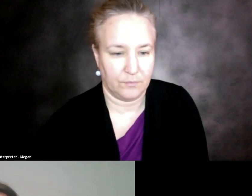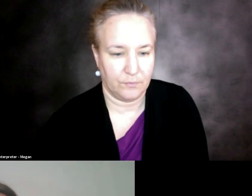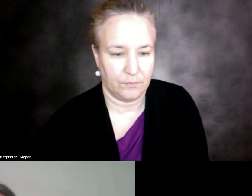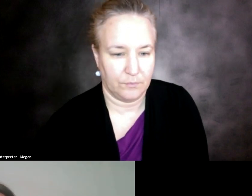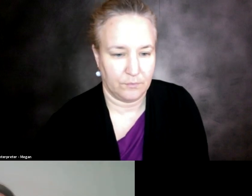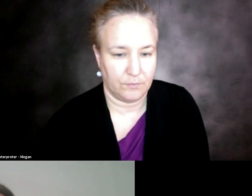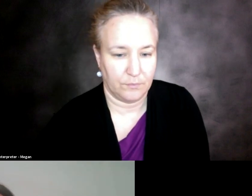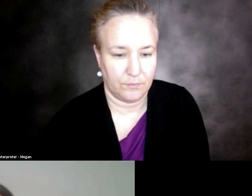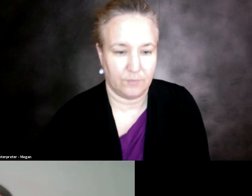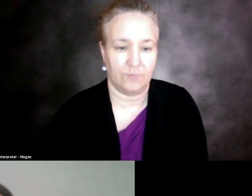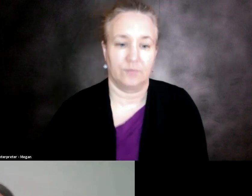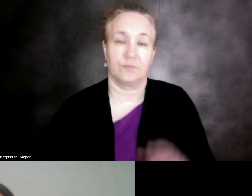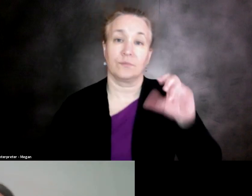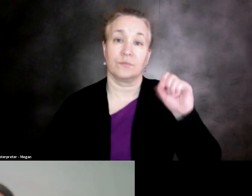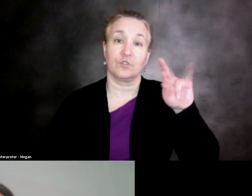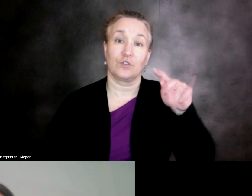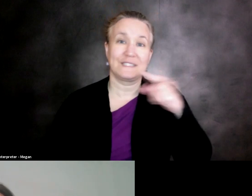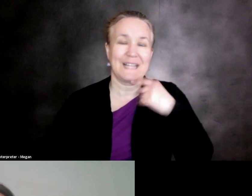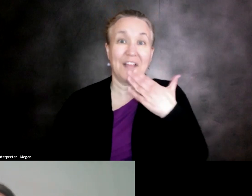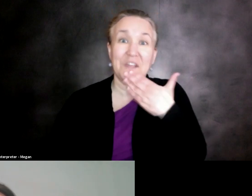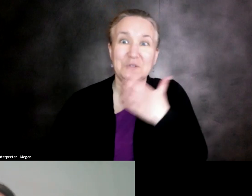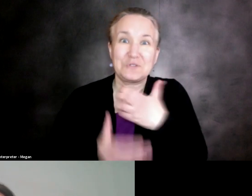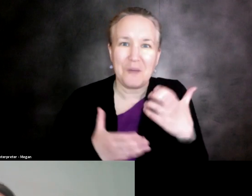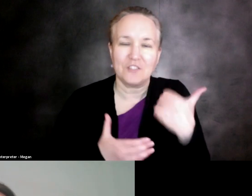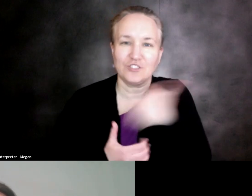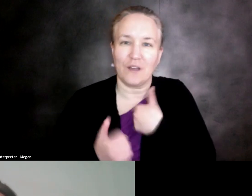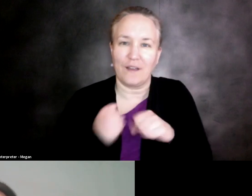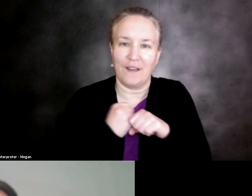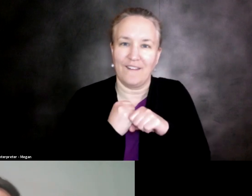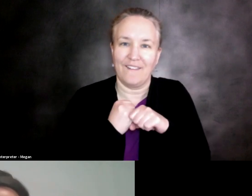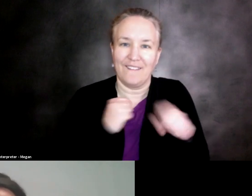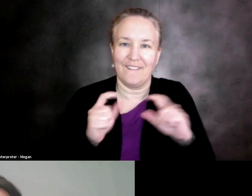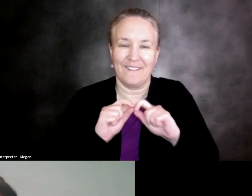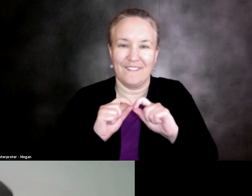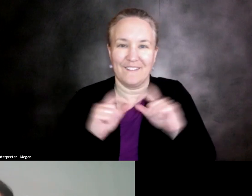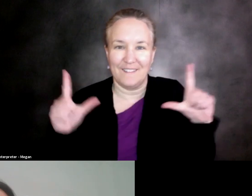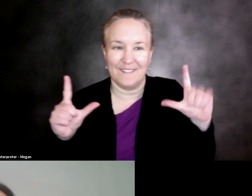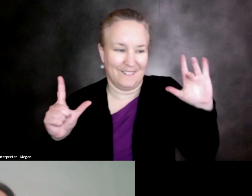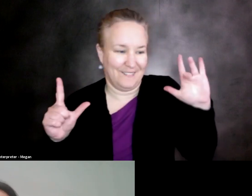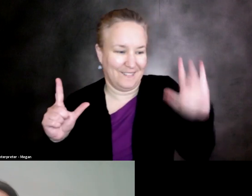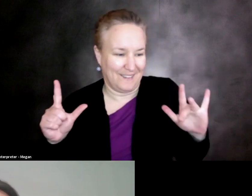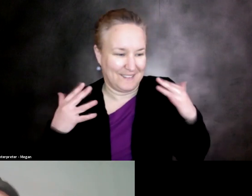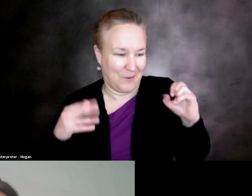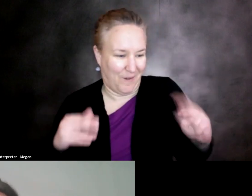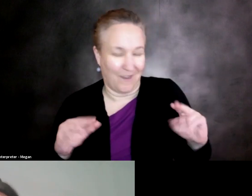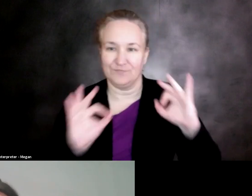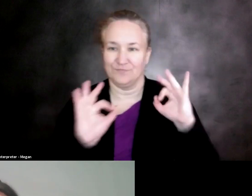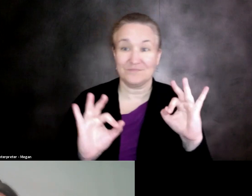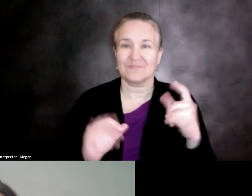Thank you so much. Sorry, it took me a moment to get unmuted and back on the screen. That was terrifically interesting,